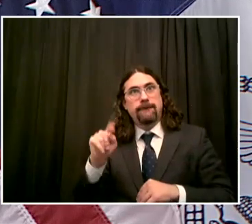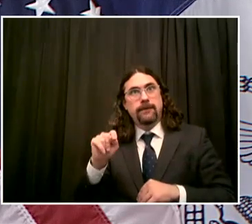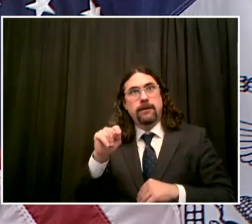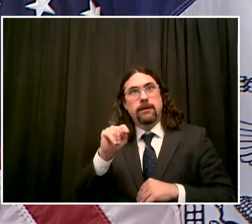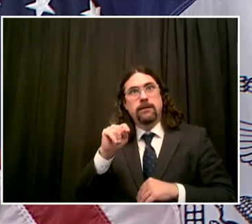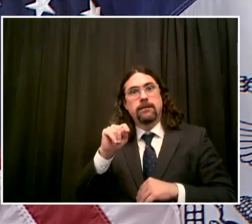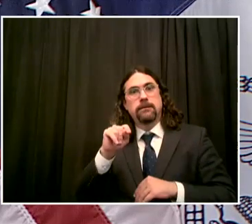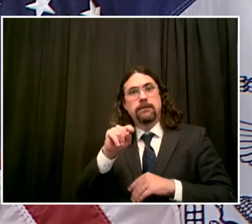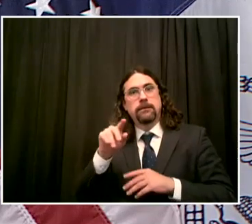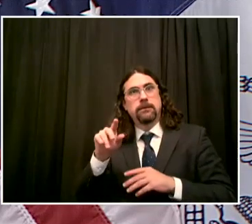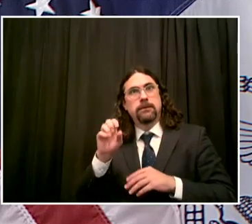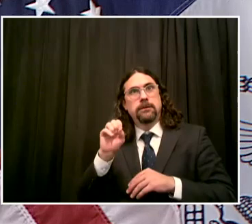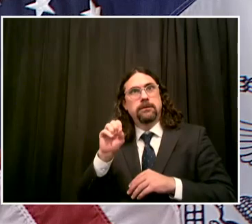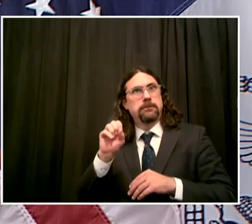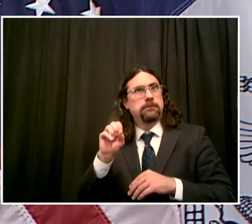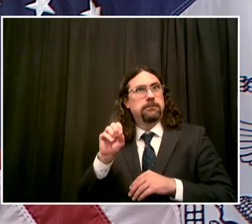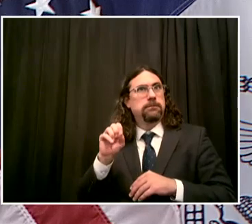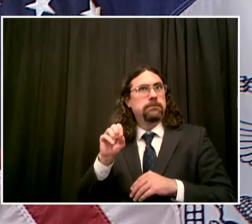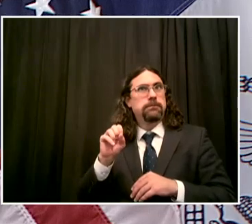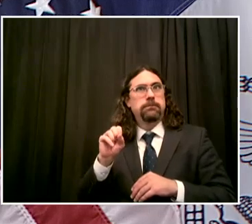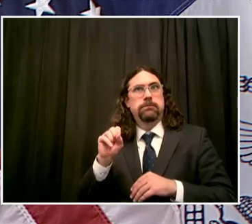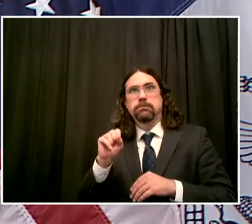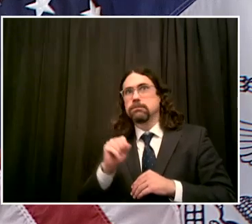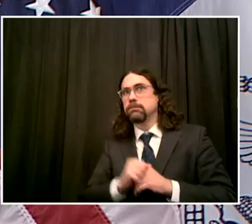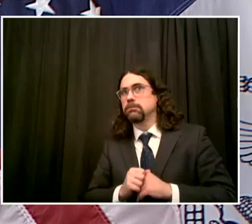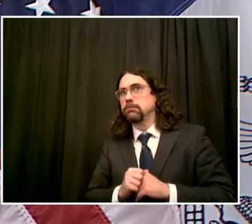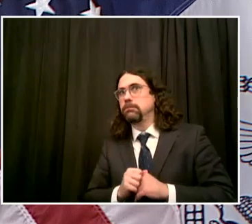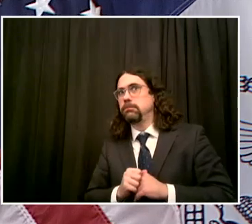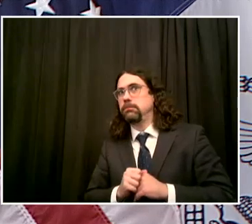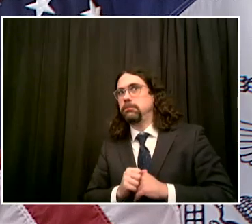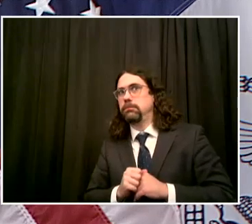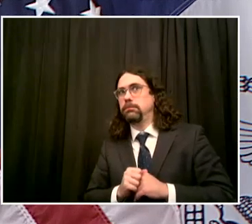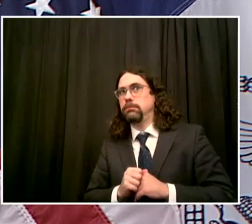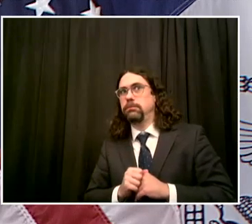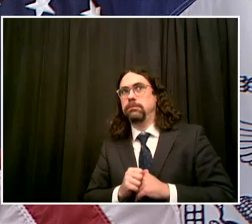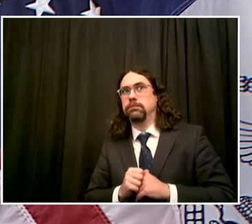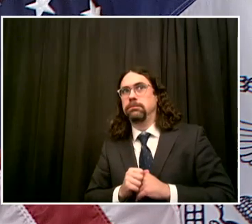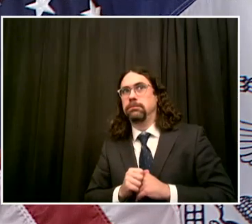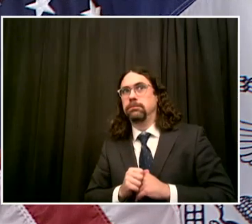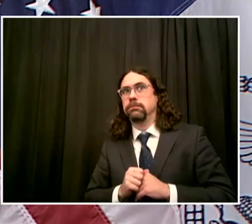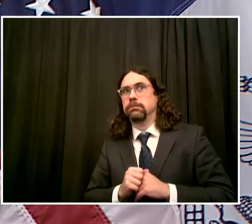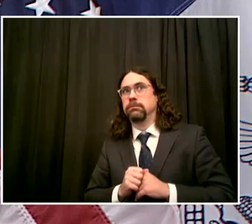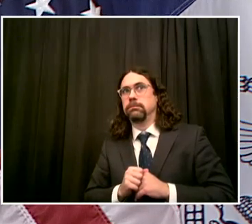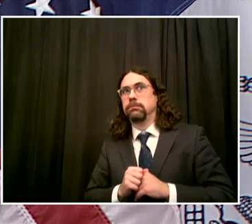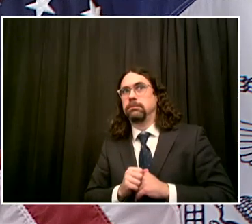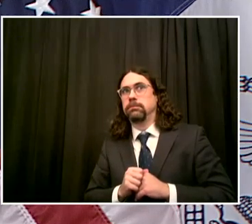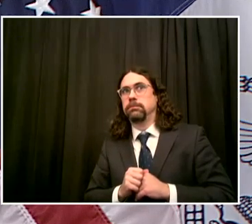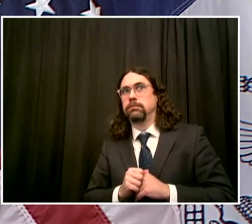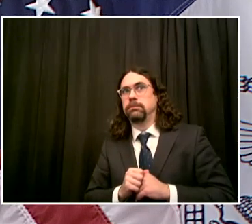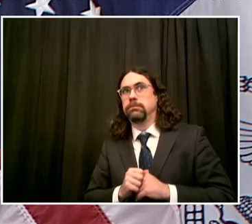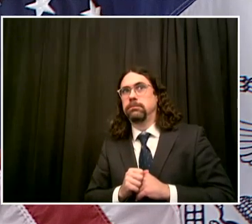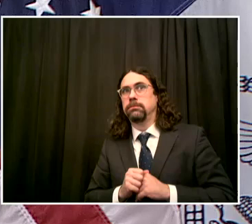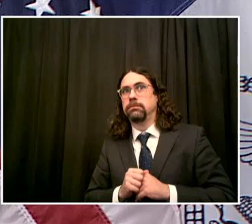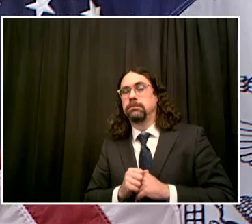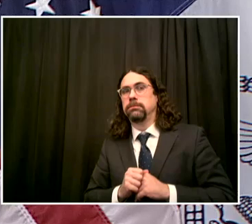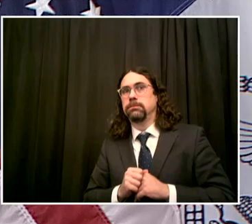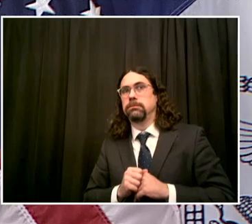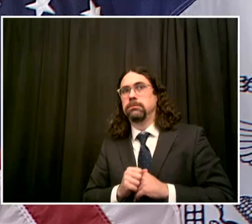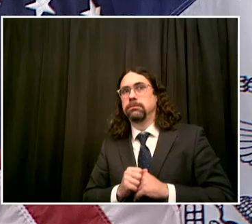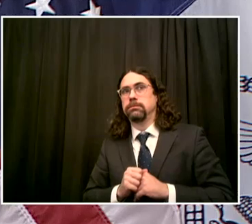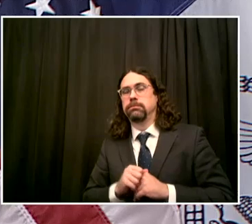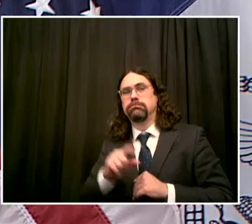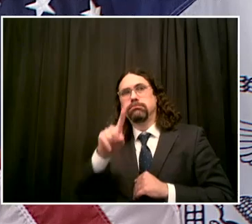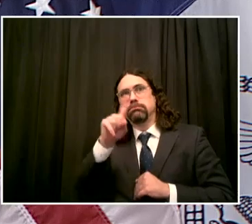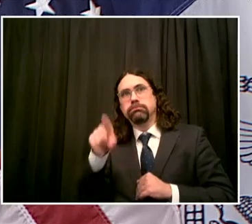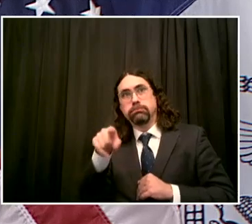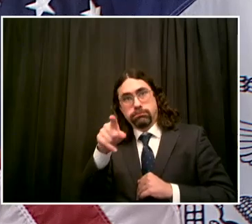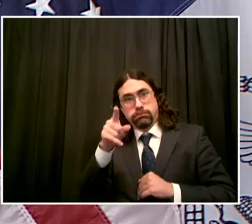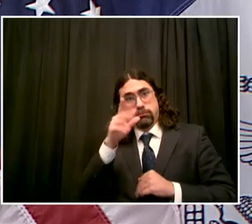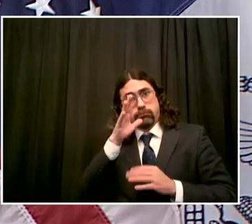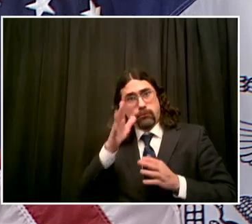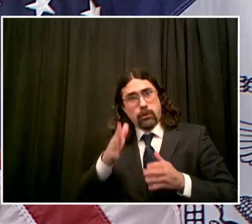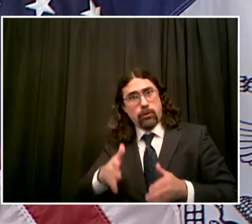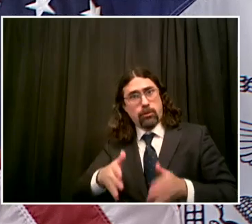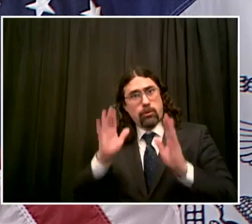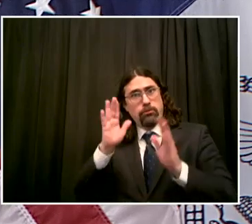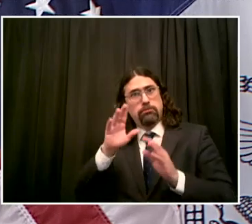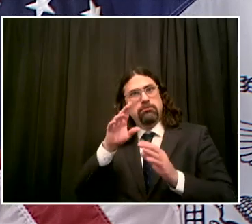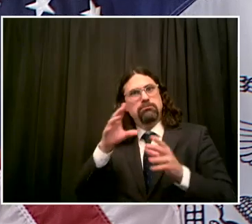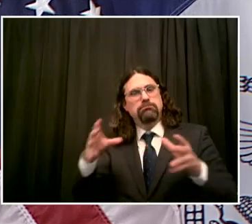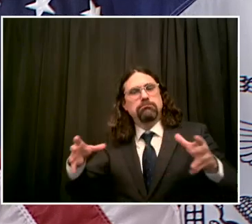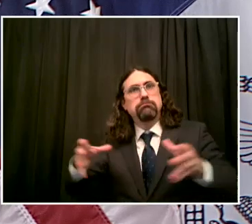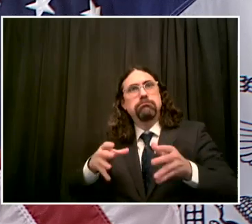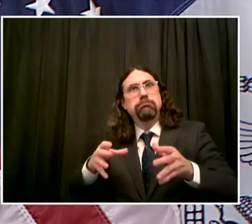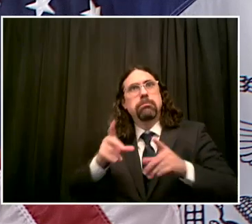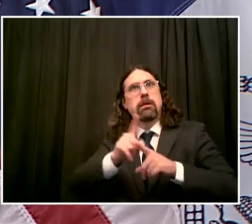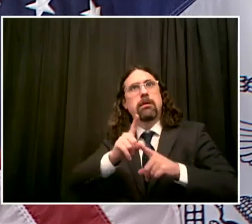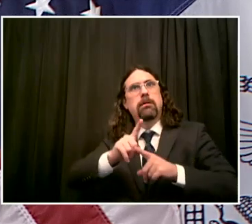PEOPLE ARE BANNED FROM